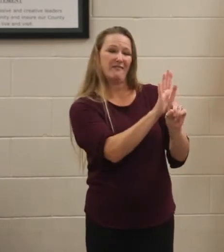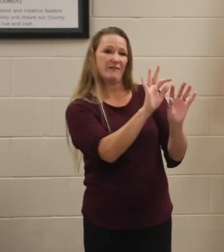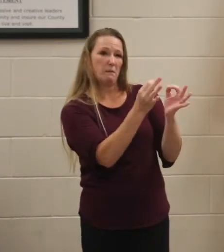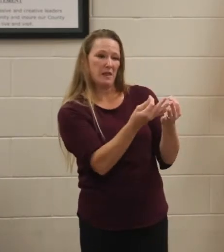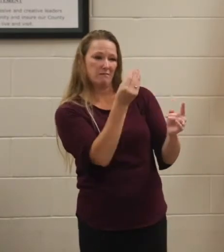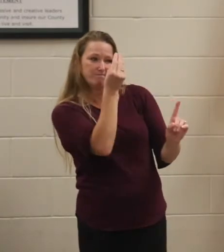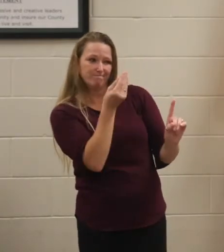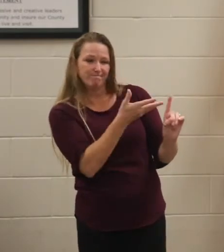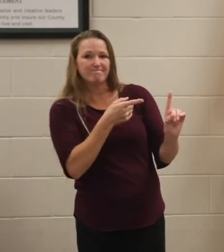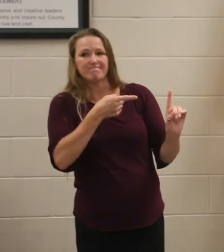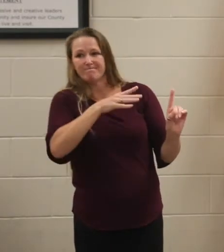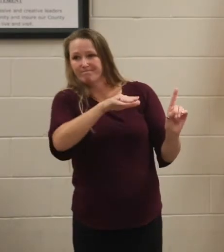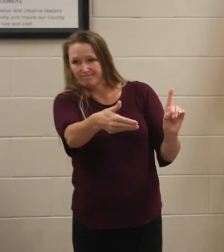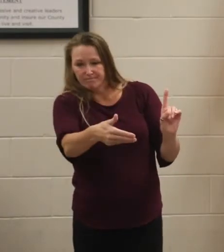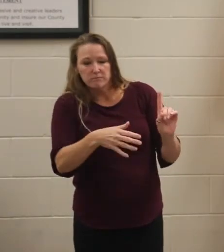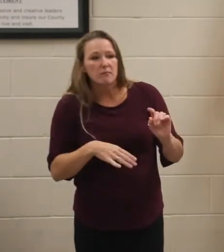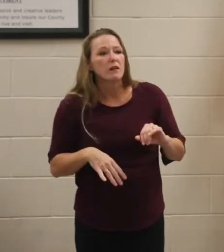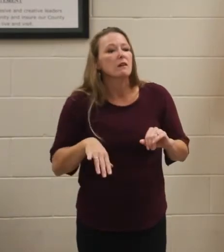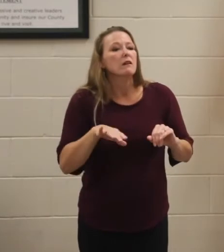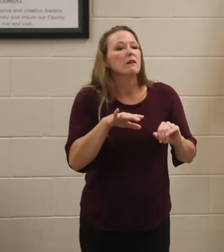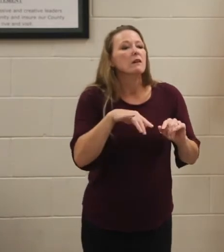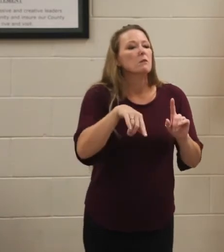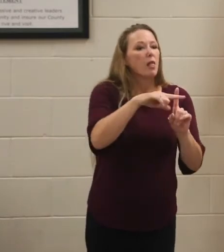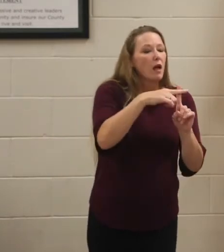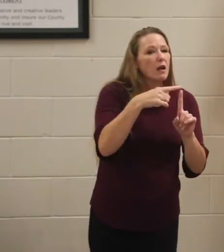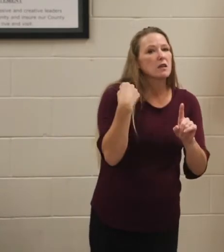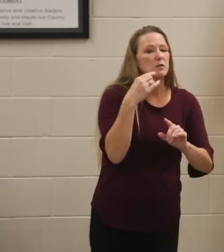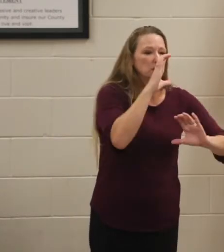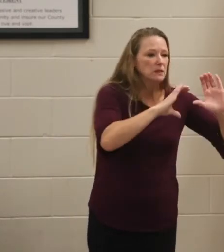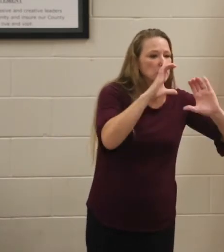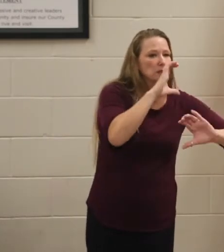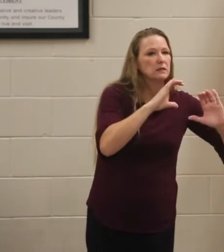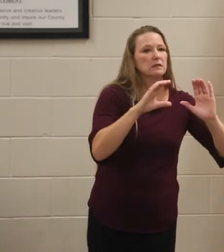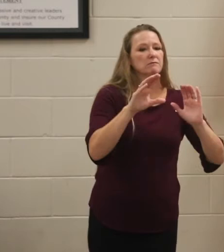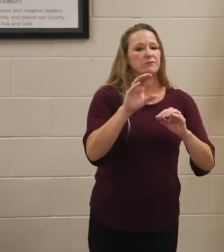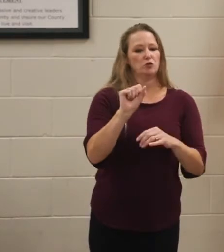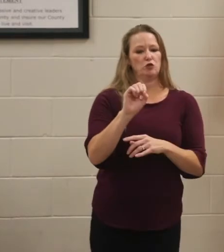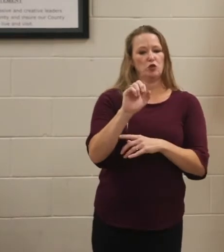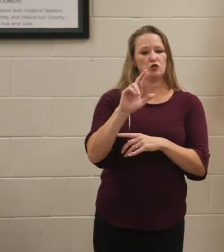And second, we're in the process of serving a search warrant at his residence.